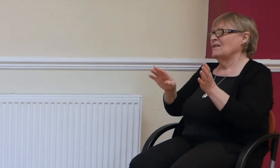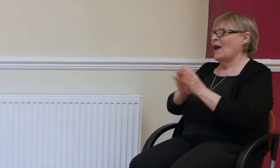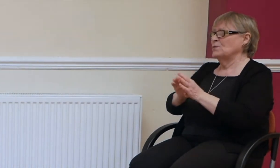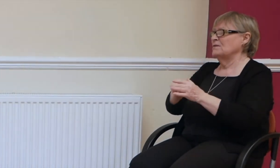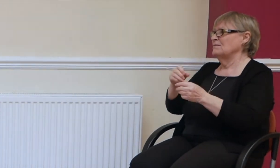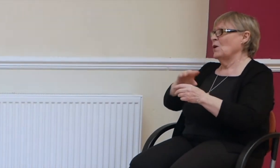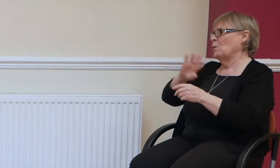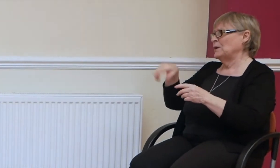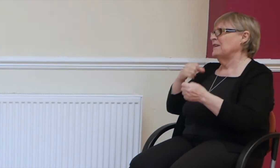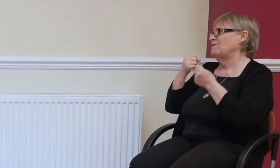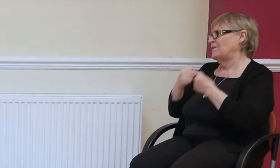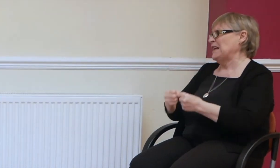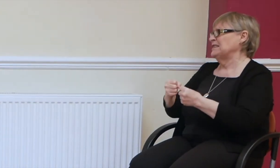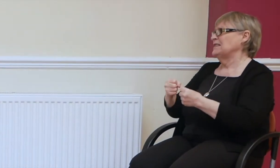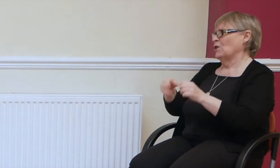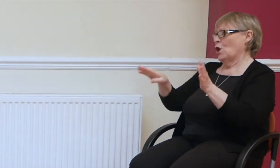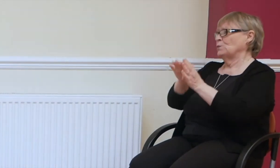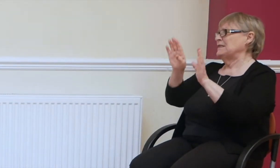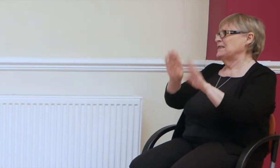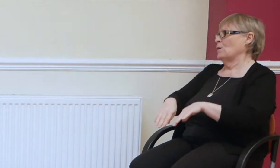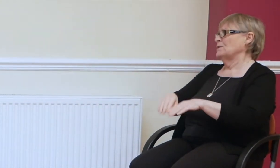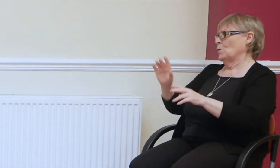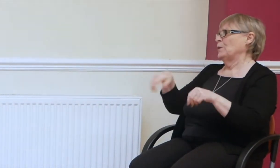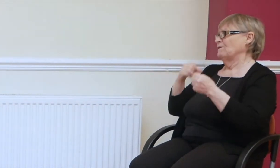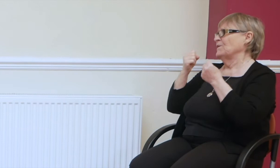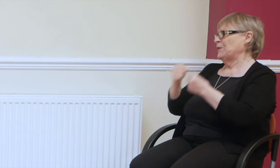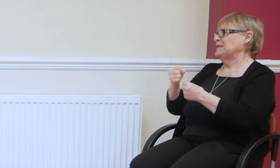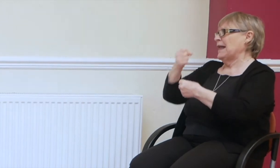We all fought to stop it from being closed.